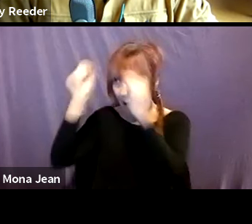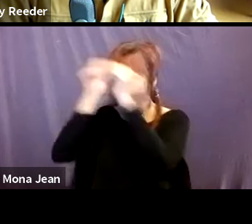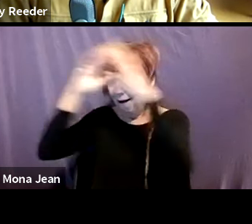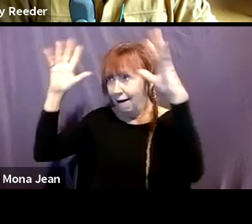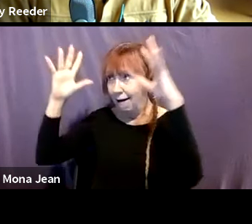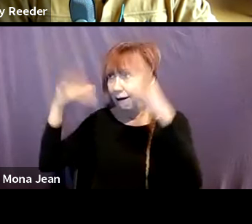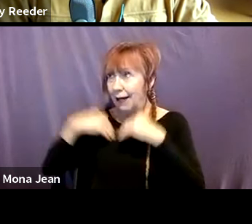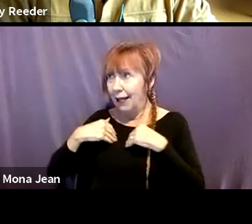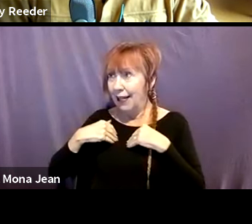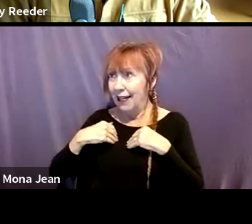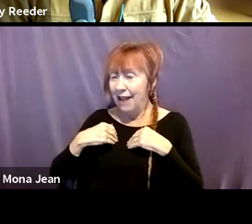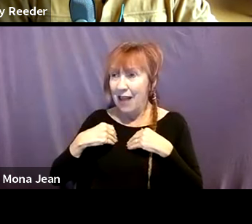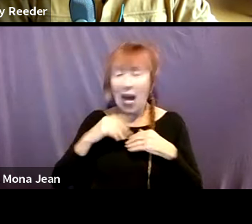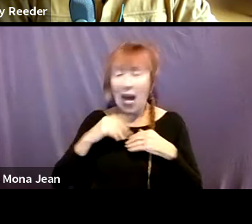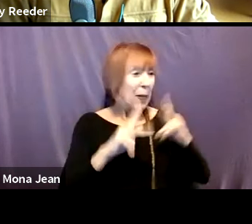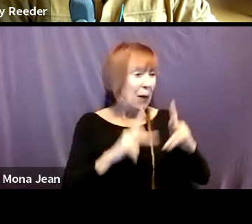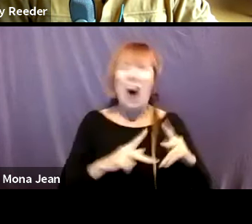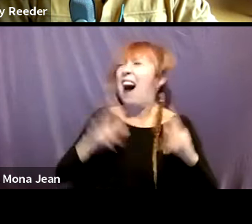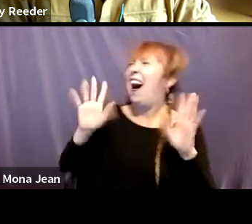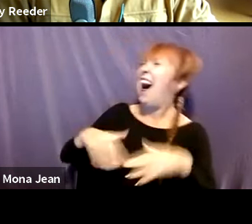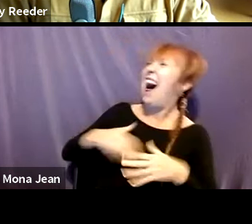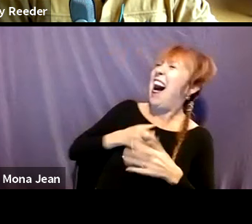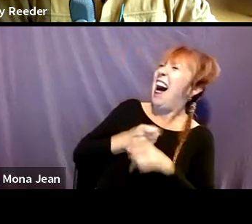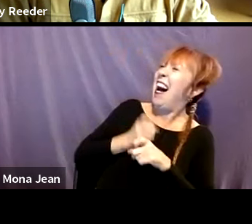have people laughing all the time at your jokes and things.